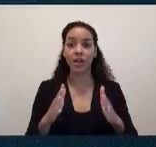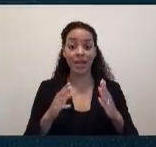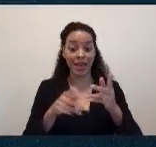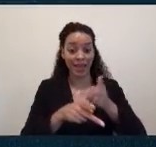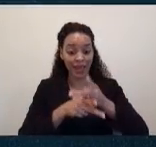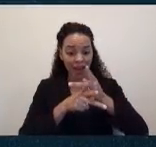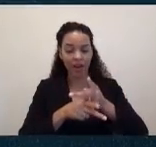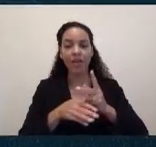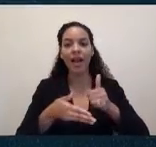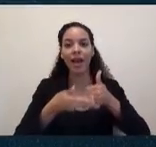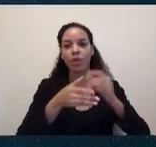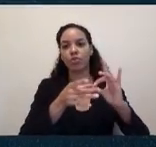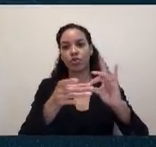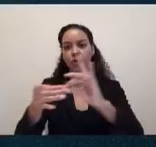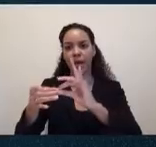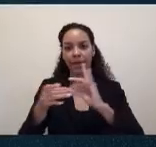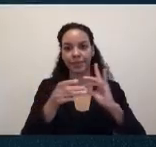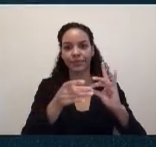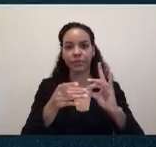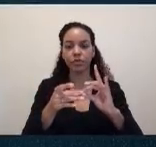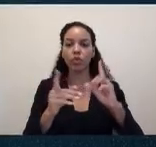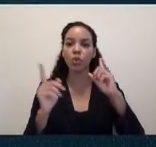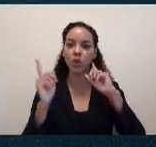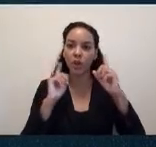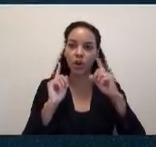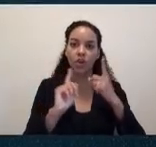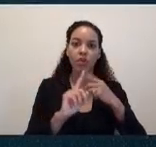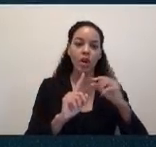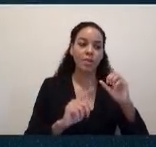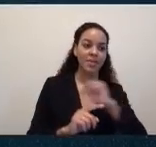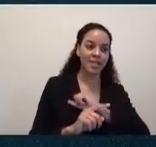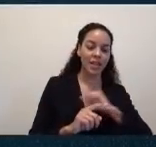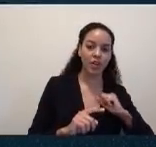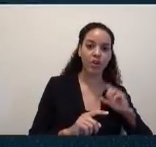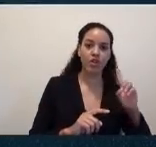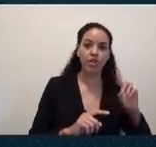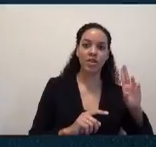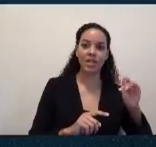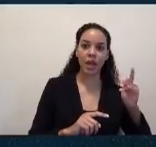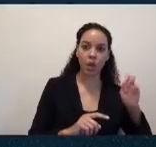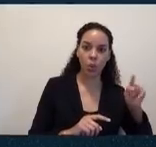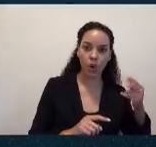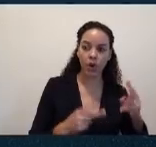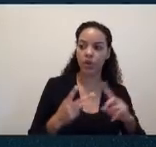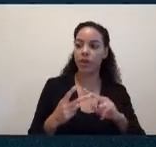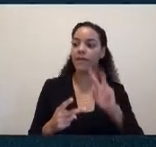As we've heard from Senator Duckworth and Vice President Harris, the Build Back Better Agenda